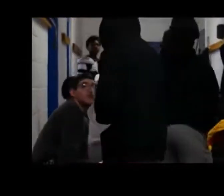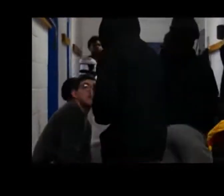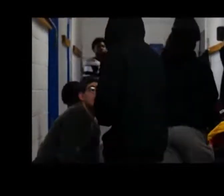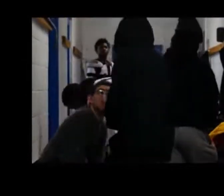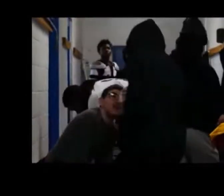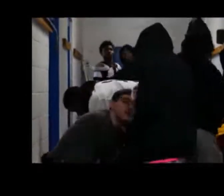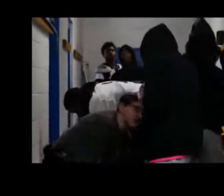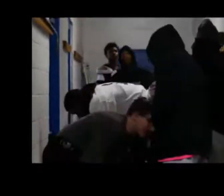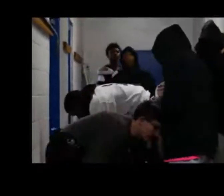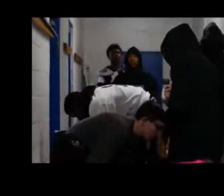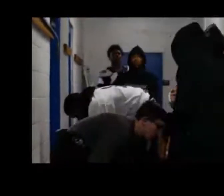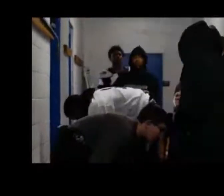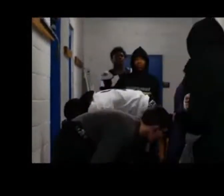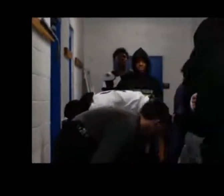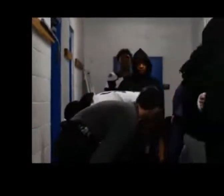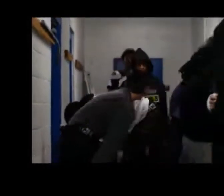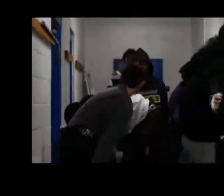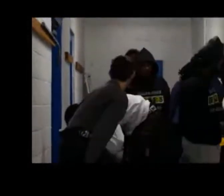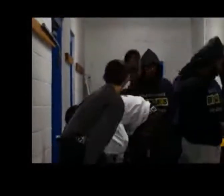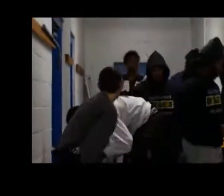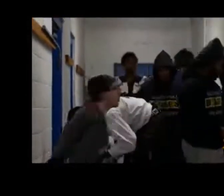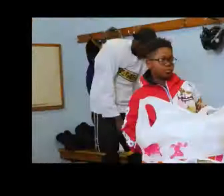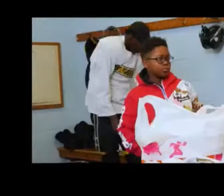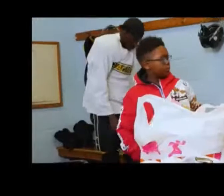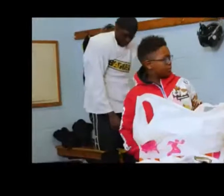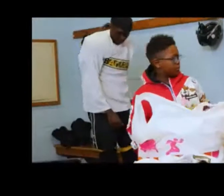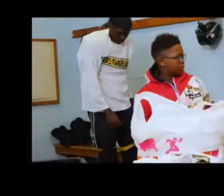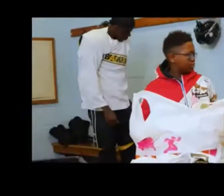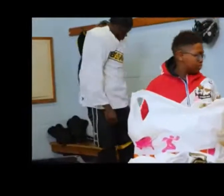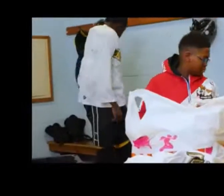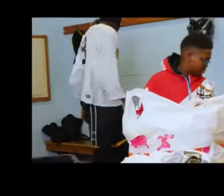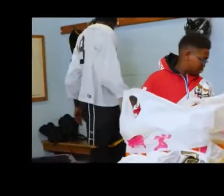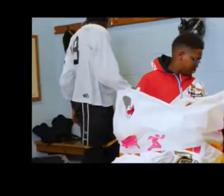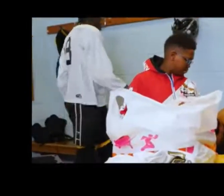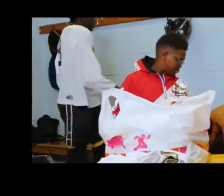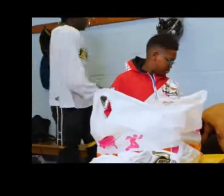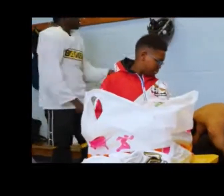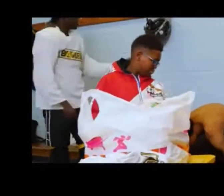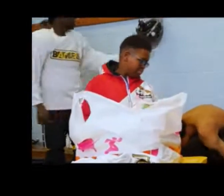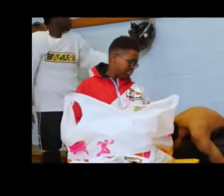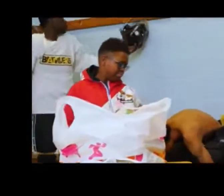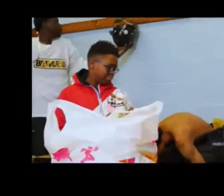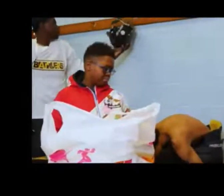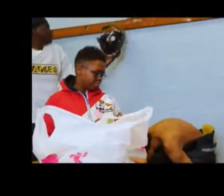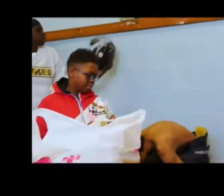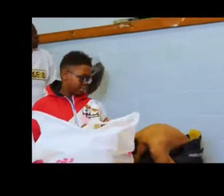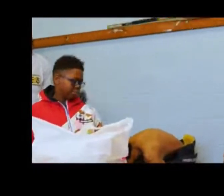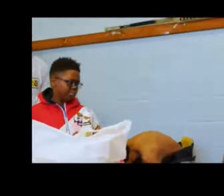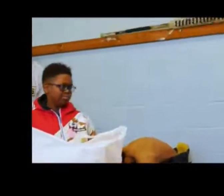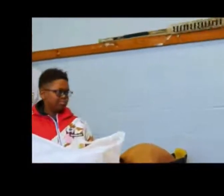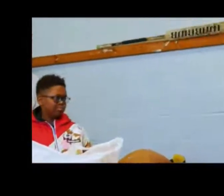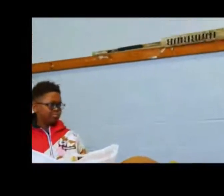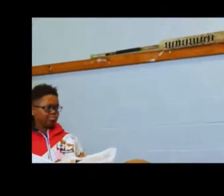find all his gear me and noel we where the hong kong equipment manager so we get everybody organized with their equipment i wind up